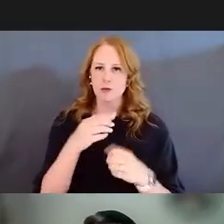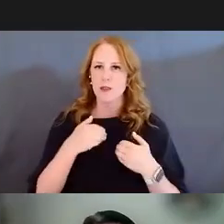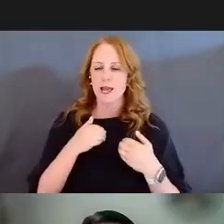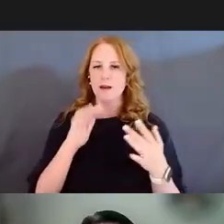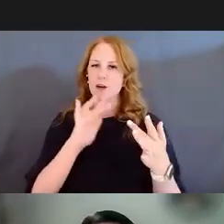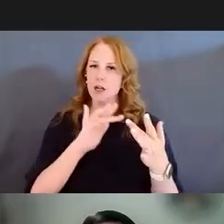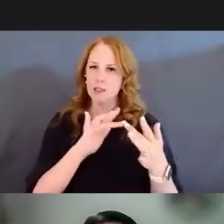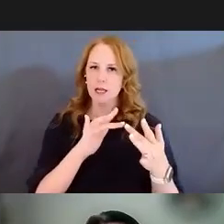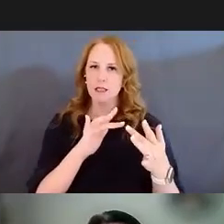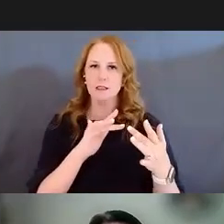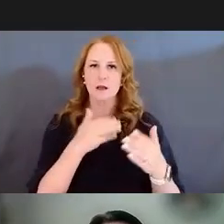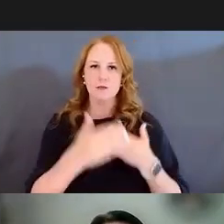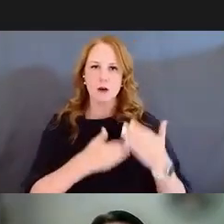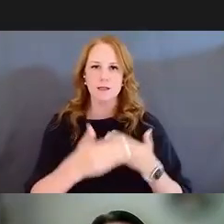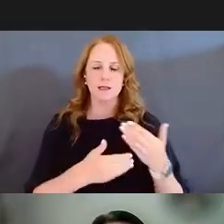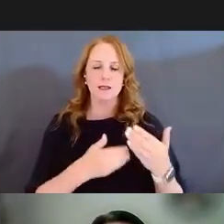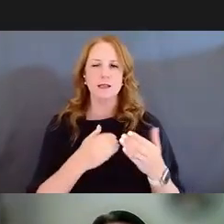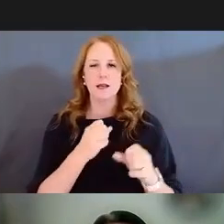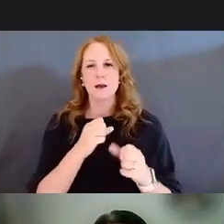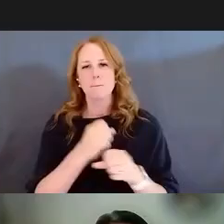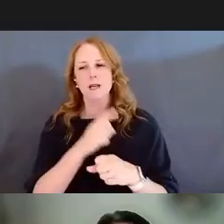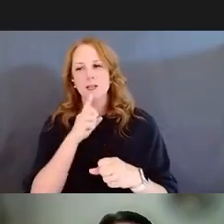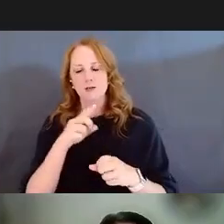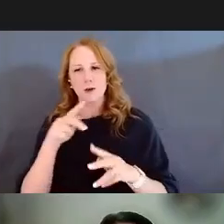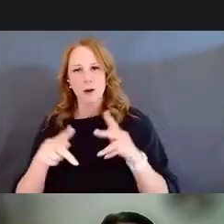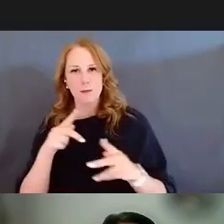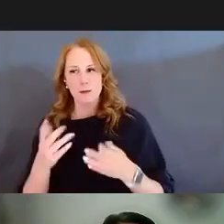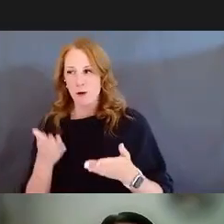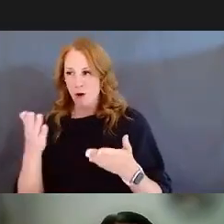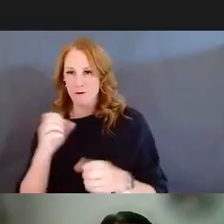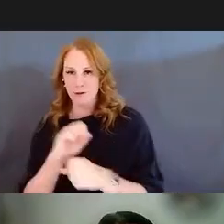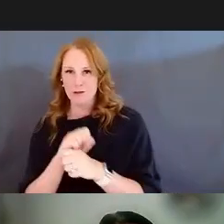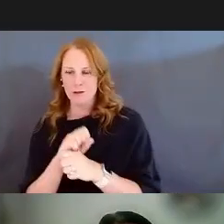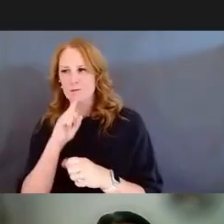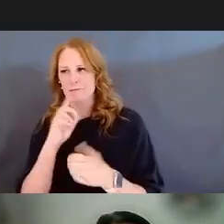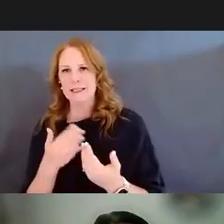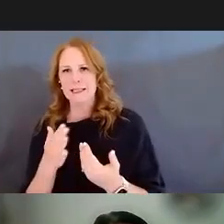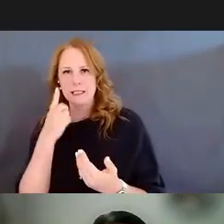a process that made it very easy for people who were offered jobs to be able to expect that there